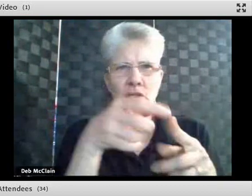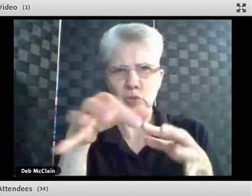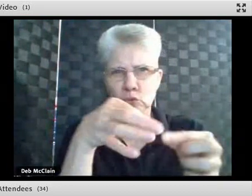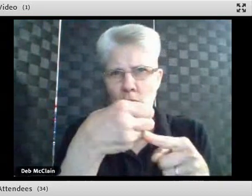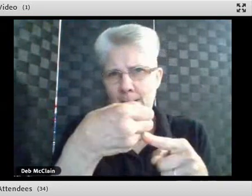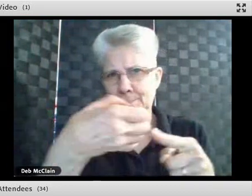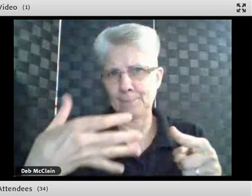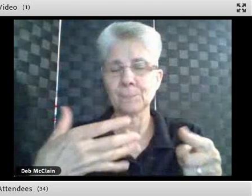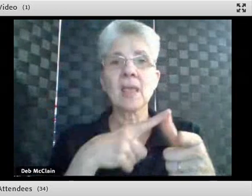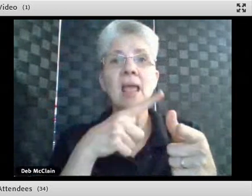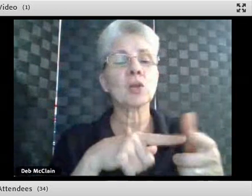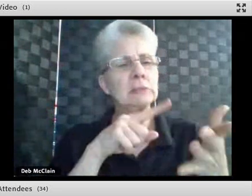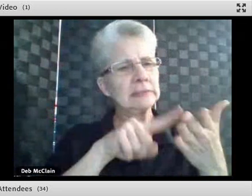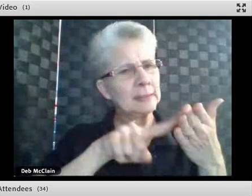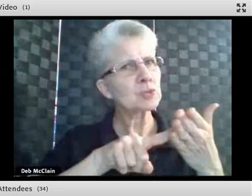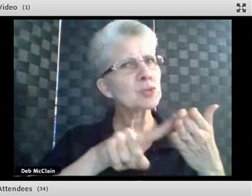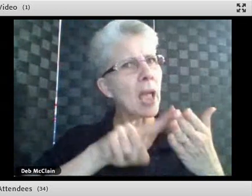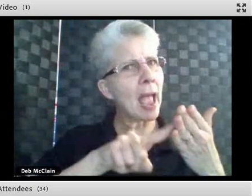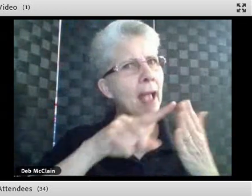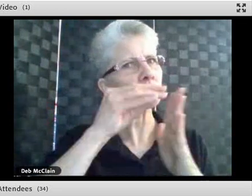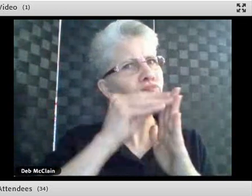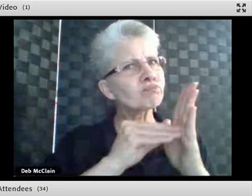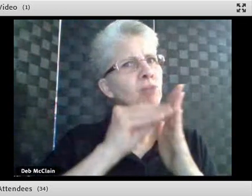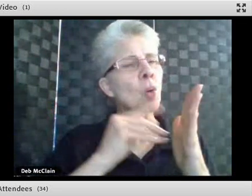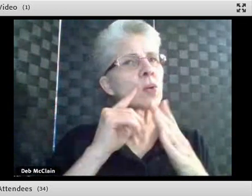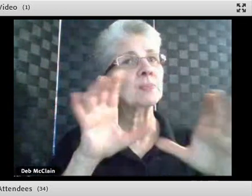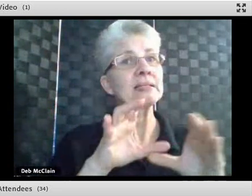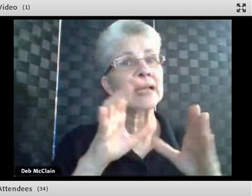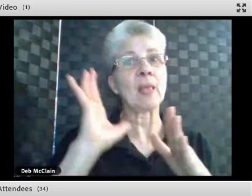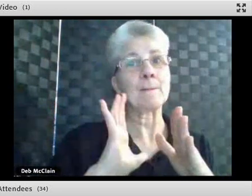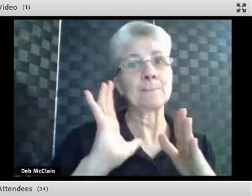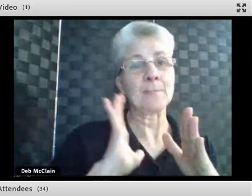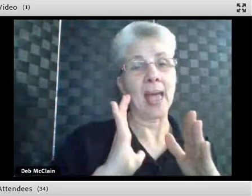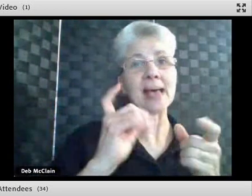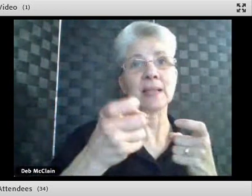And then you need to keep track of what's been done with that file in the past, the administrative metadata.